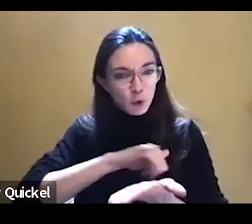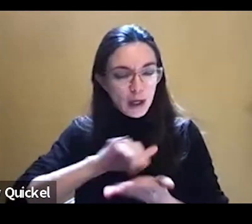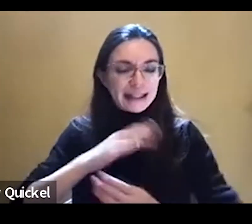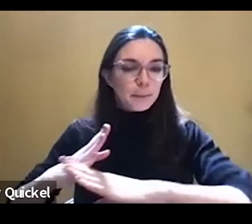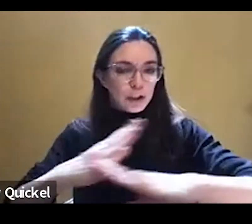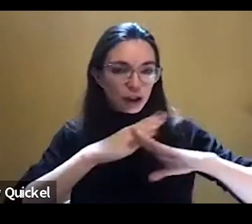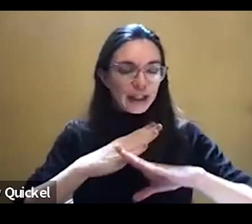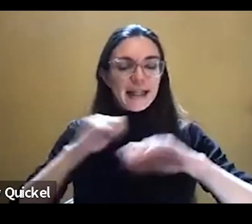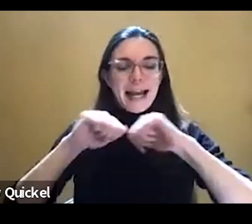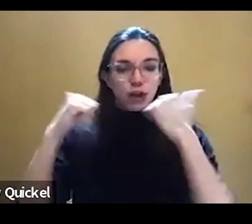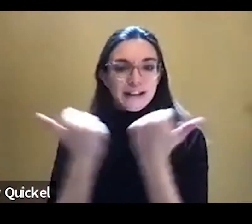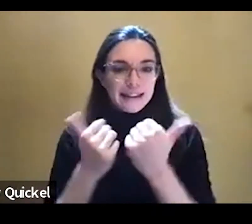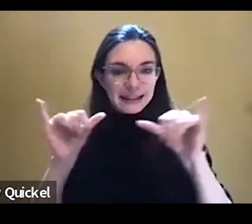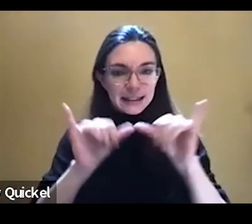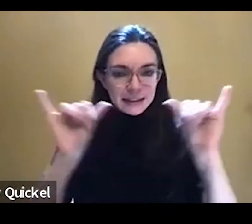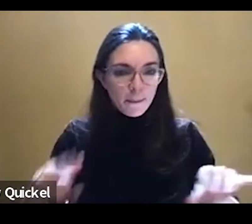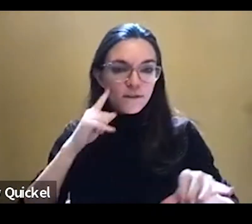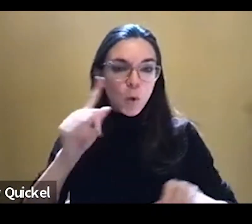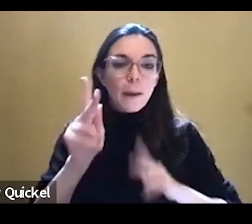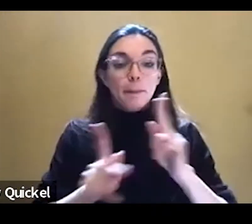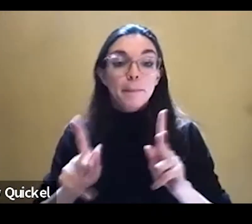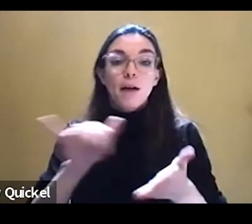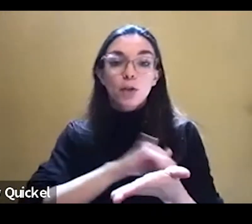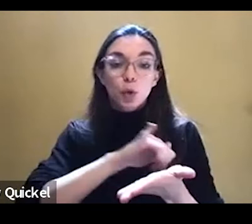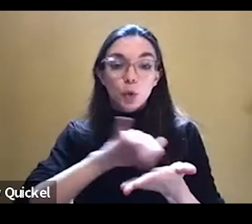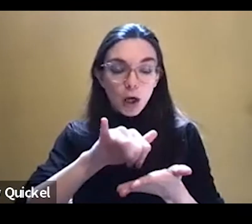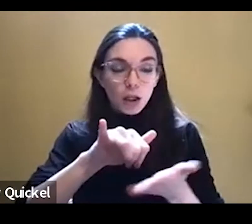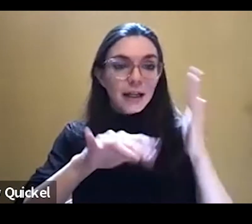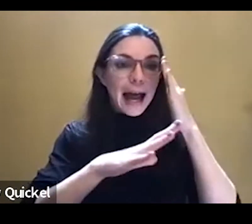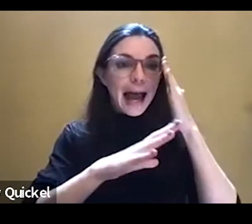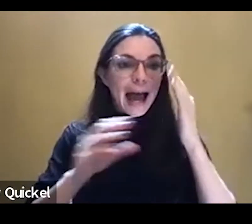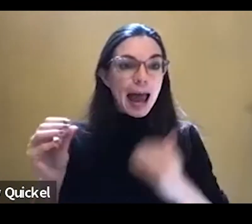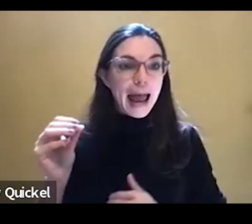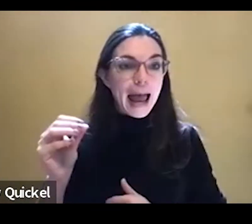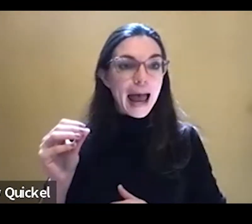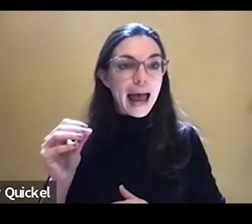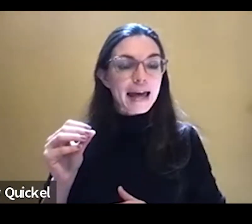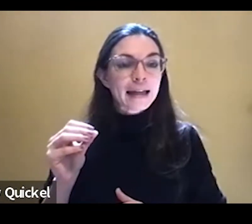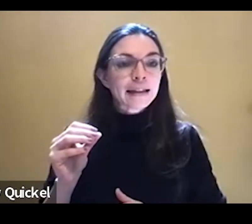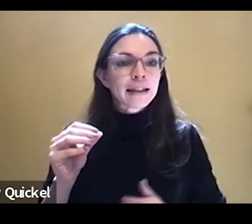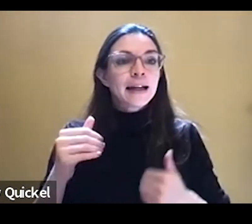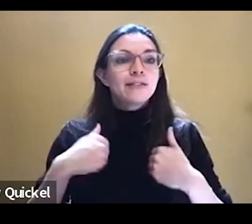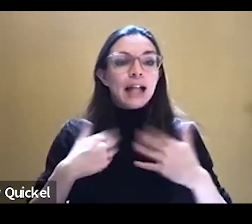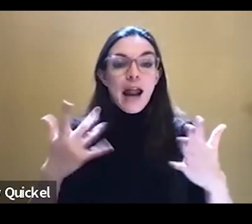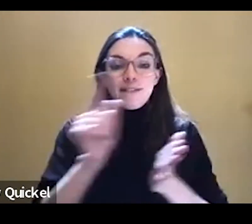people of New York, and it is charged with provision of legal advocacy for people